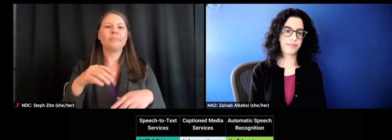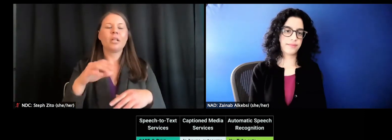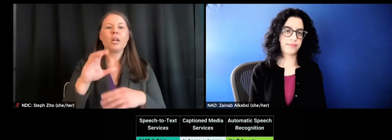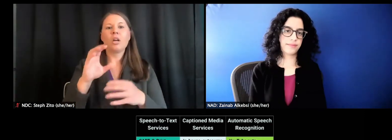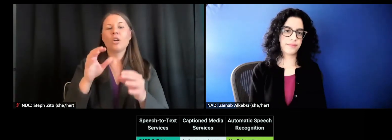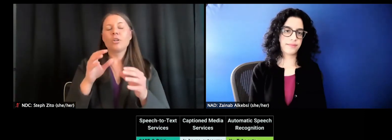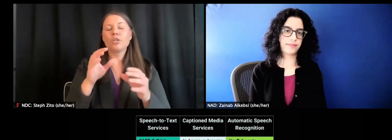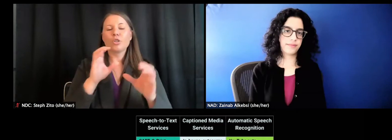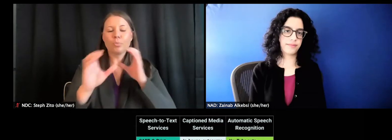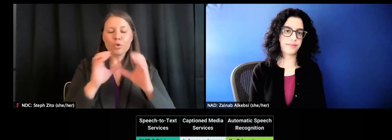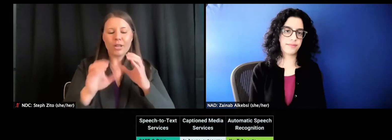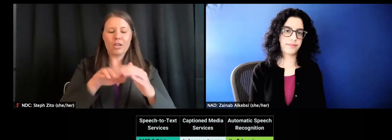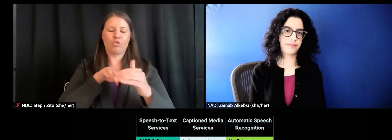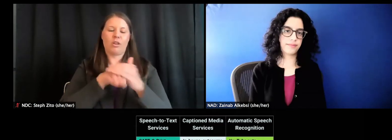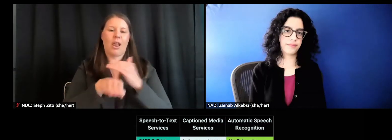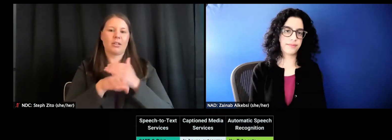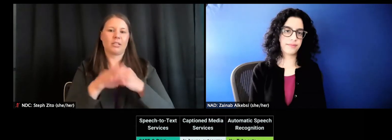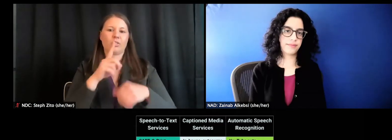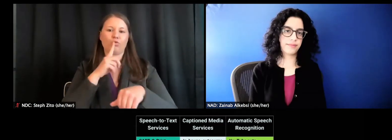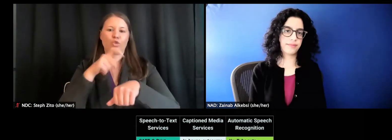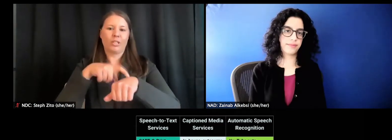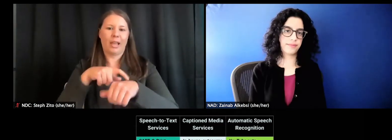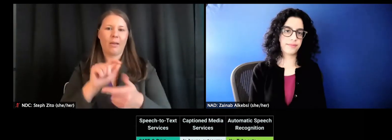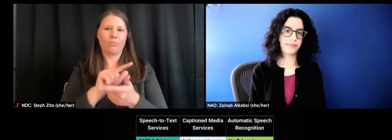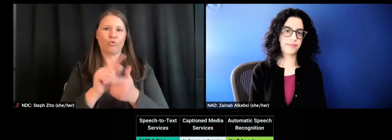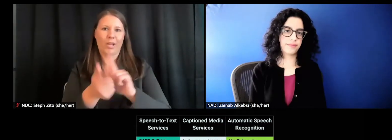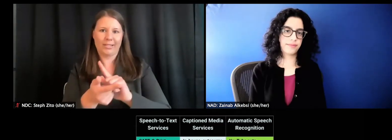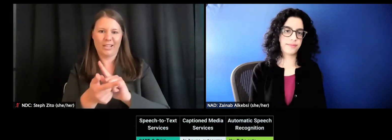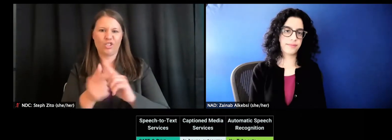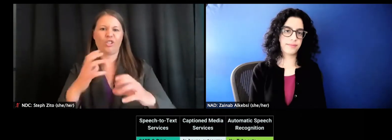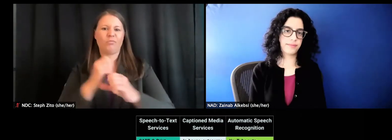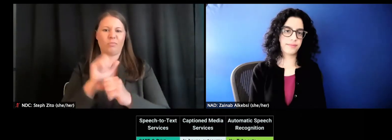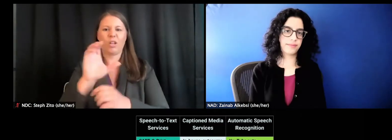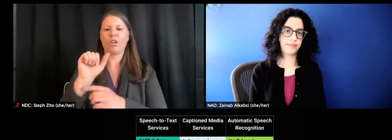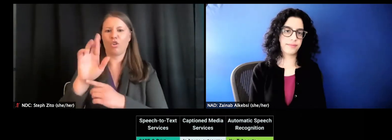Examples of that include communication access real time